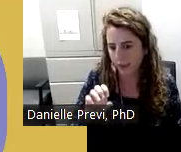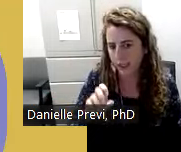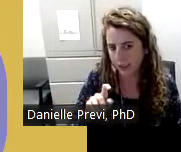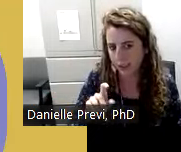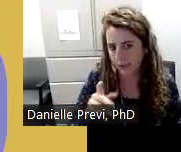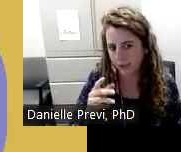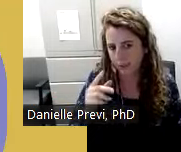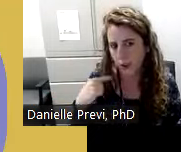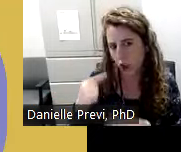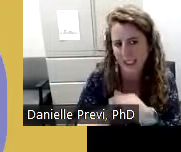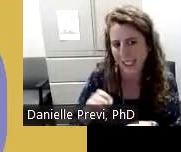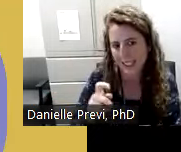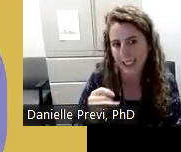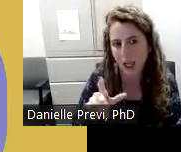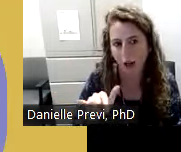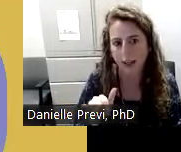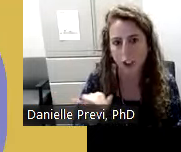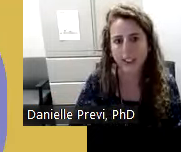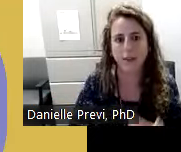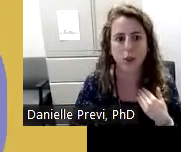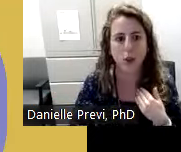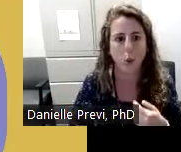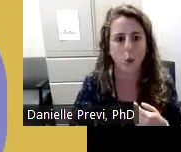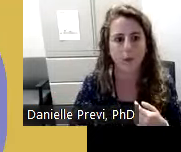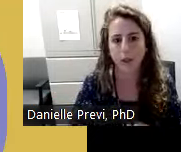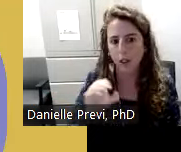Here are just a couple of examples of different etiologies of hearing loss.